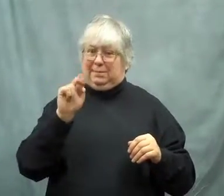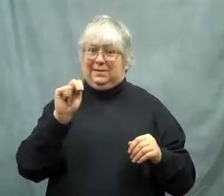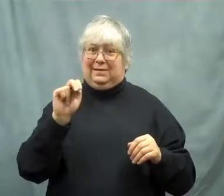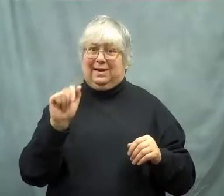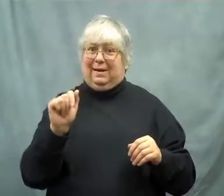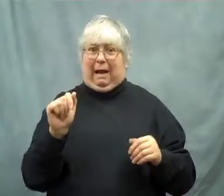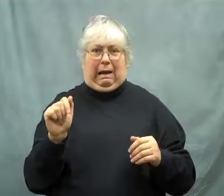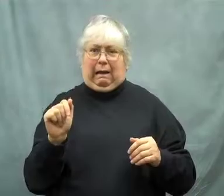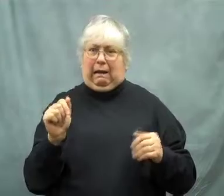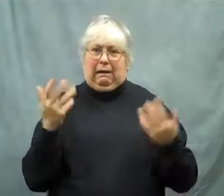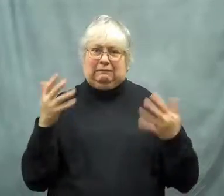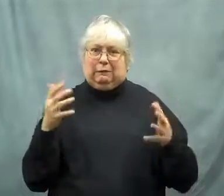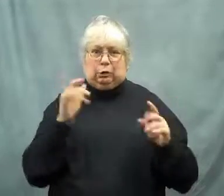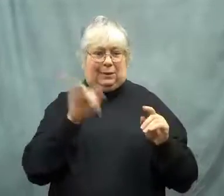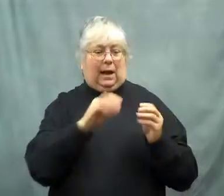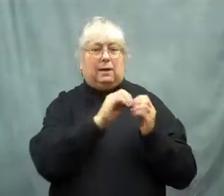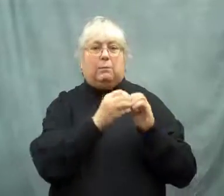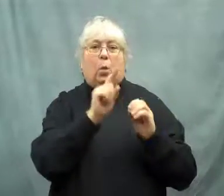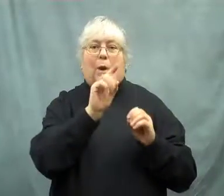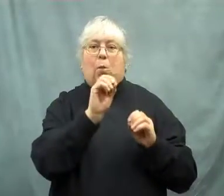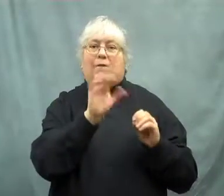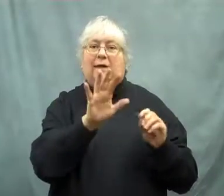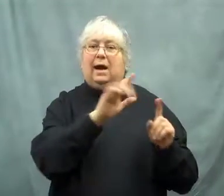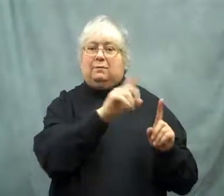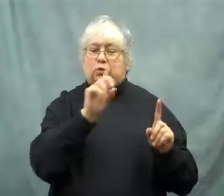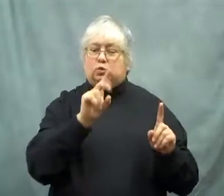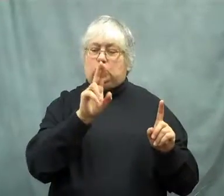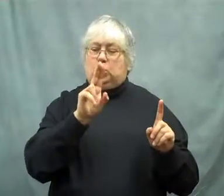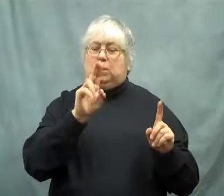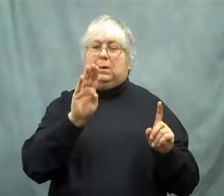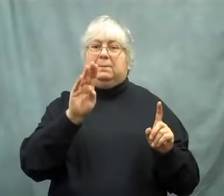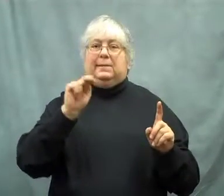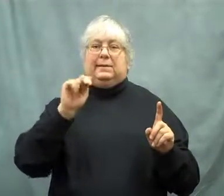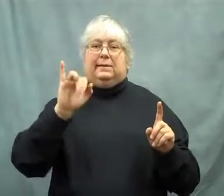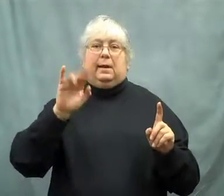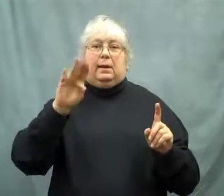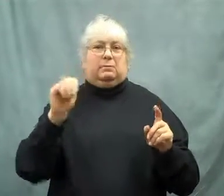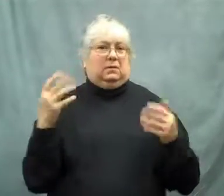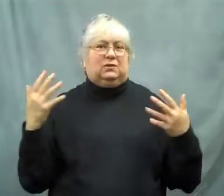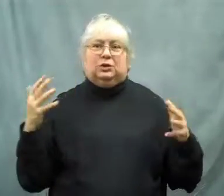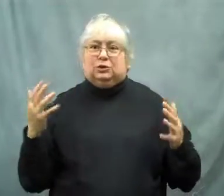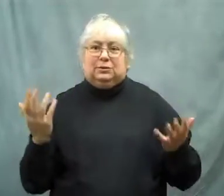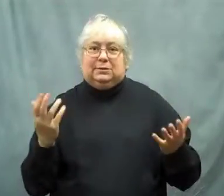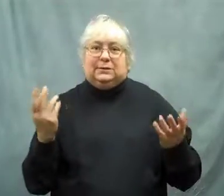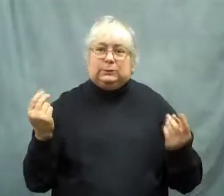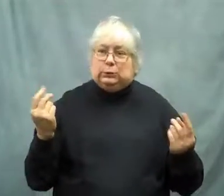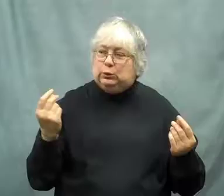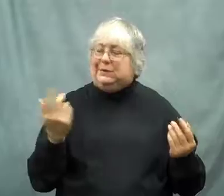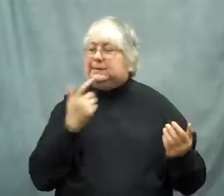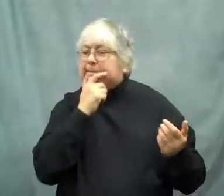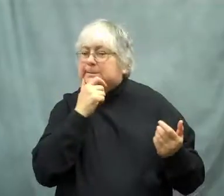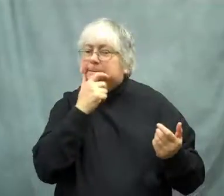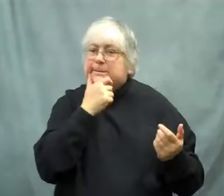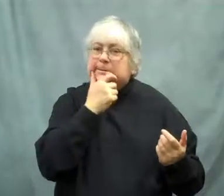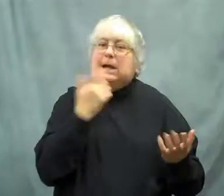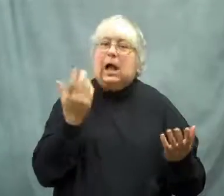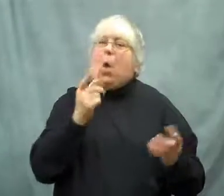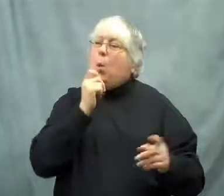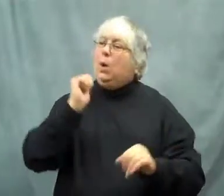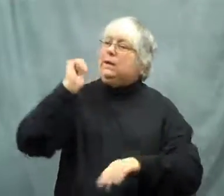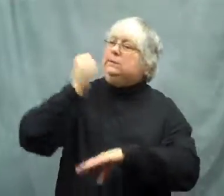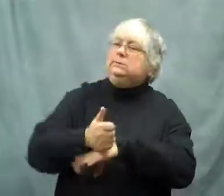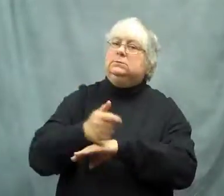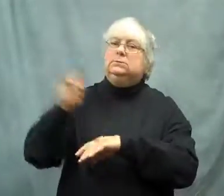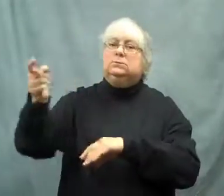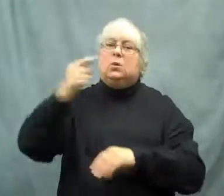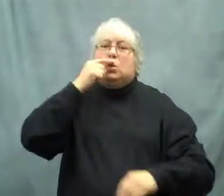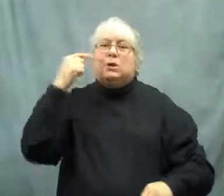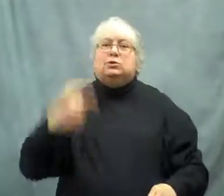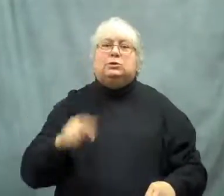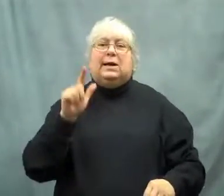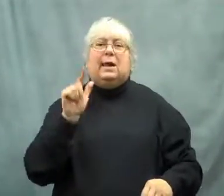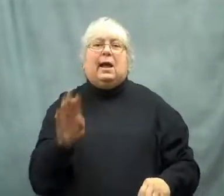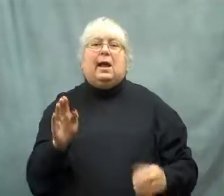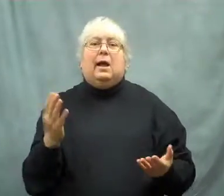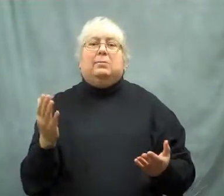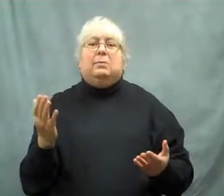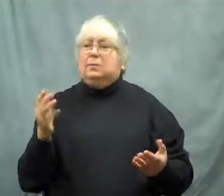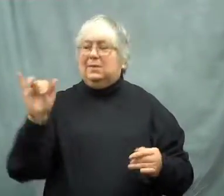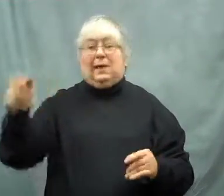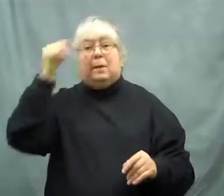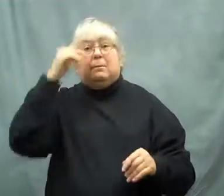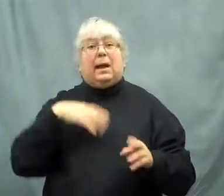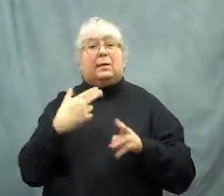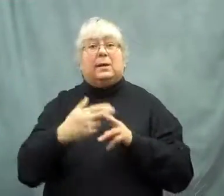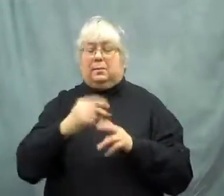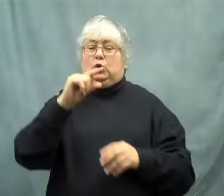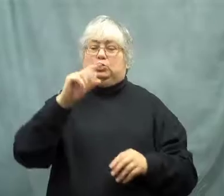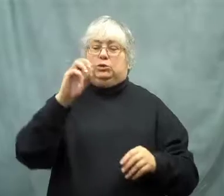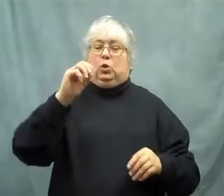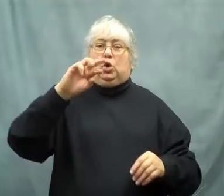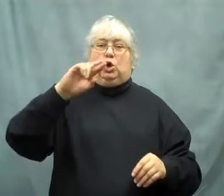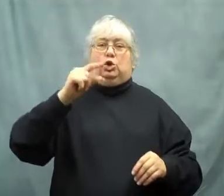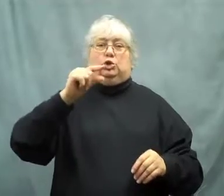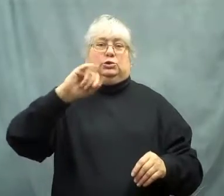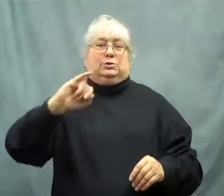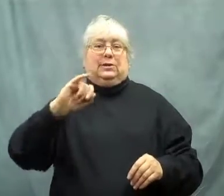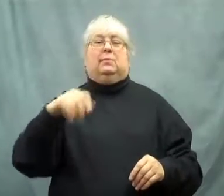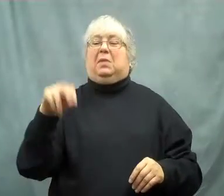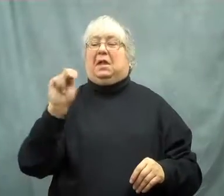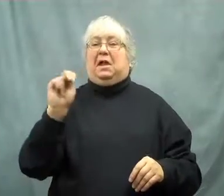where people can look it over and comment on whether they like it or not or suggest other names.